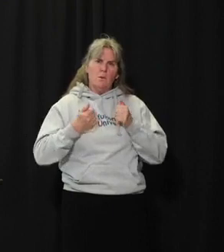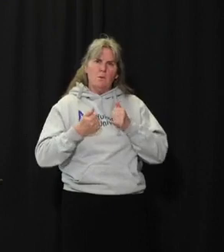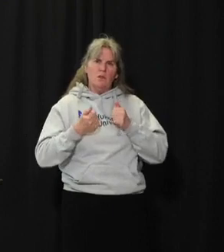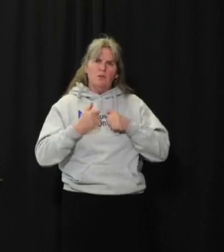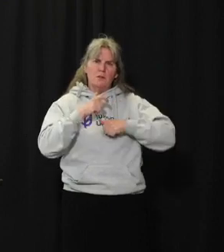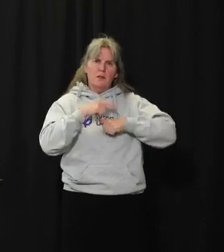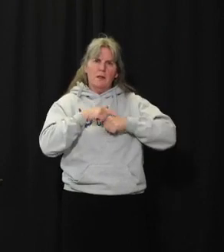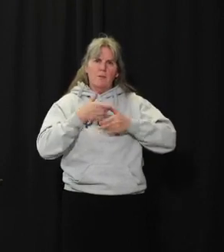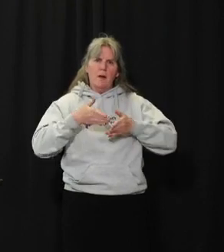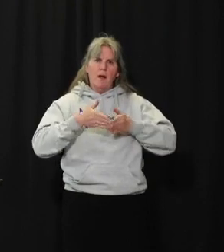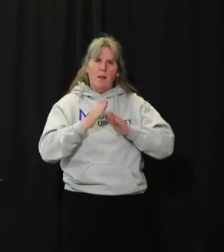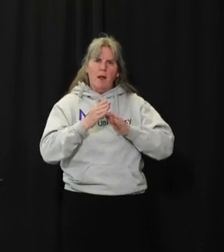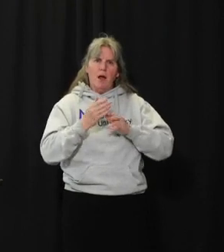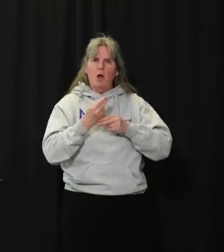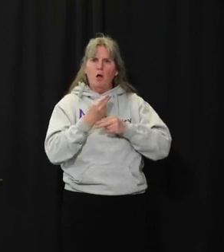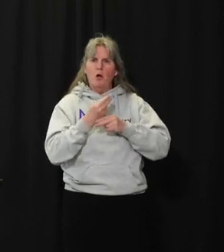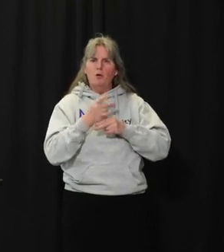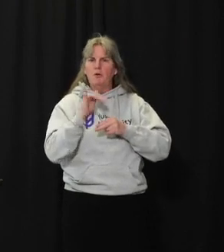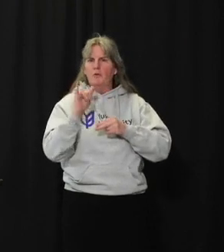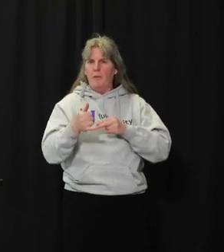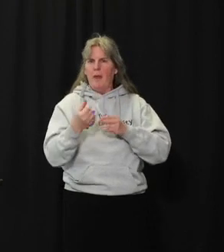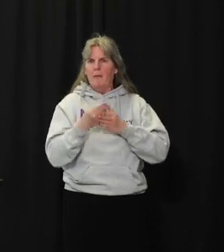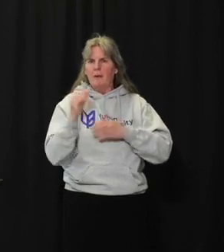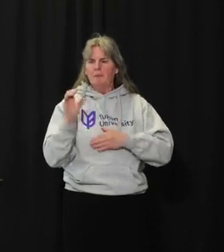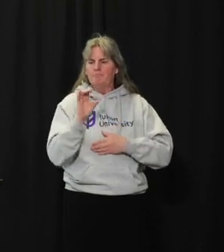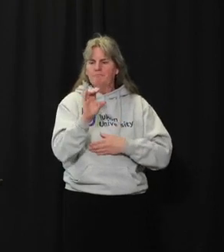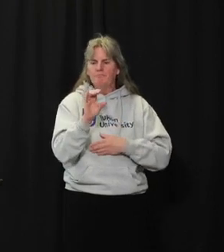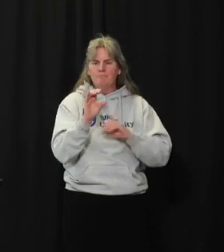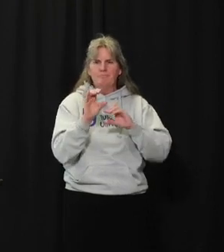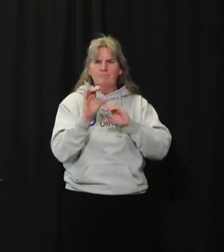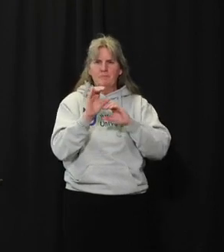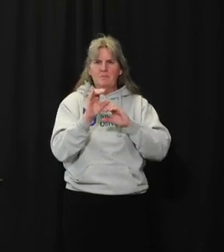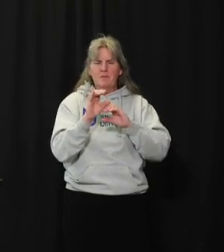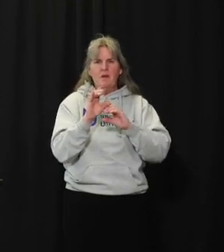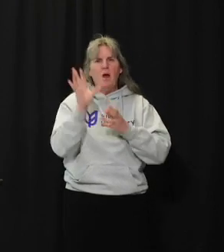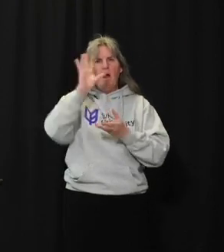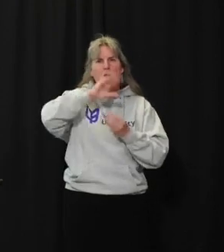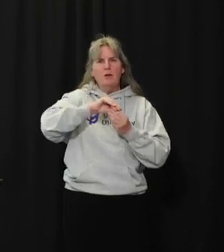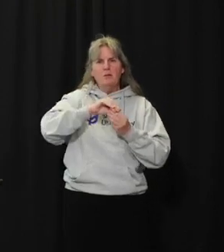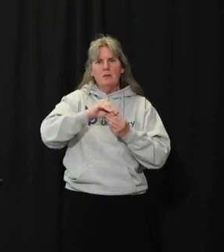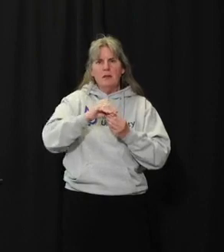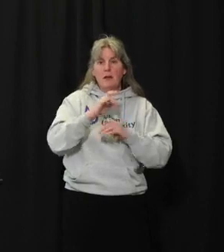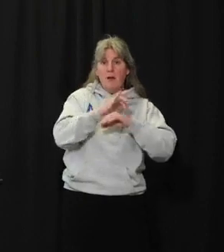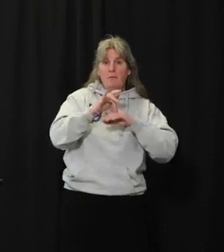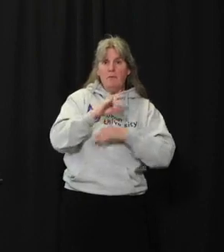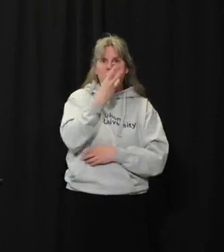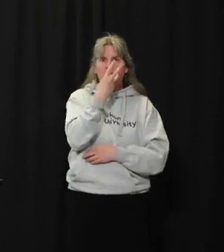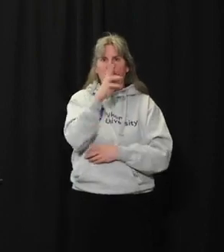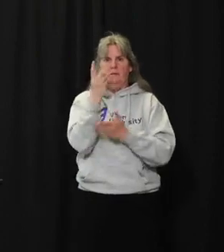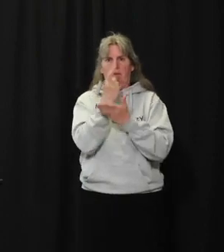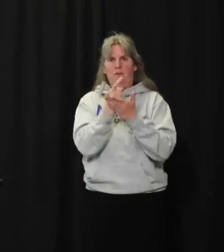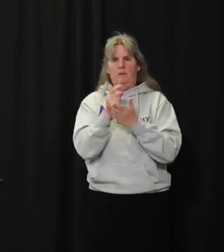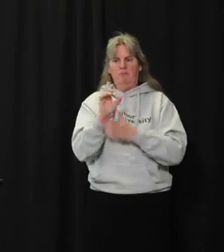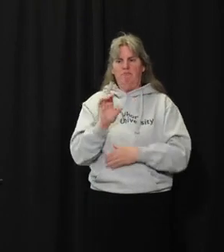which time period they want to deliver this particular top up. Is a 16 week period that is